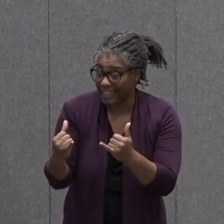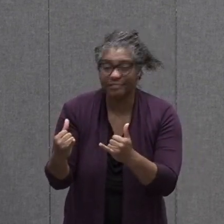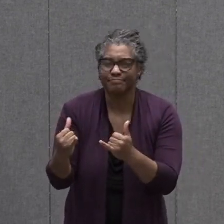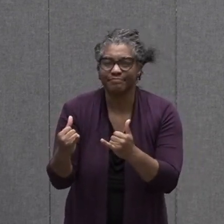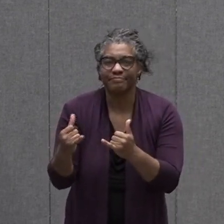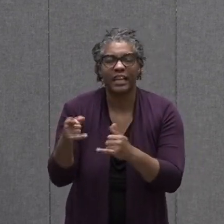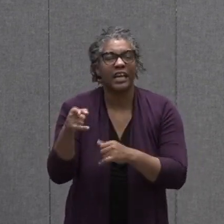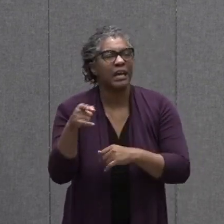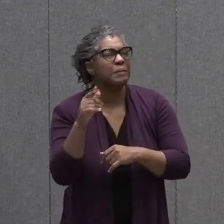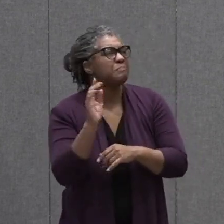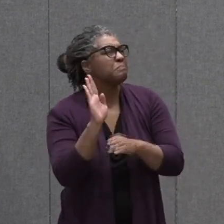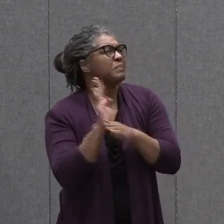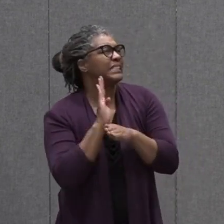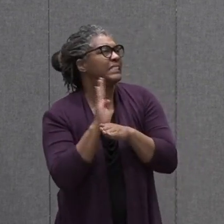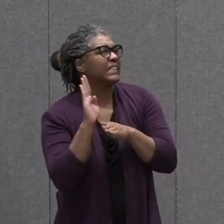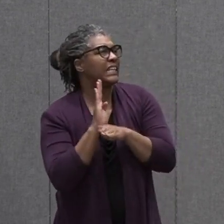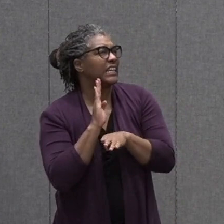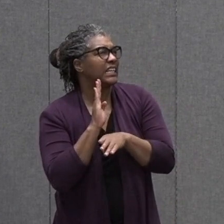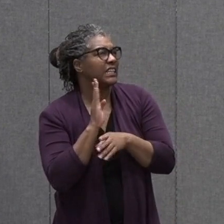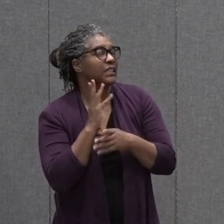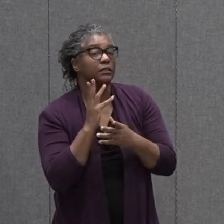What does it feel like when you're busy?